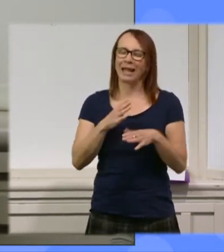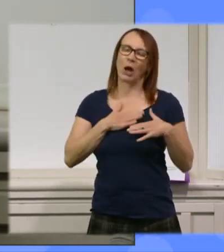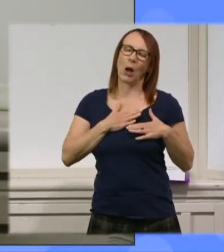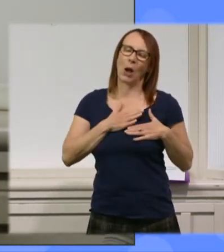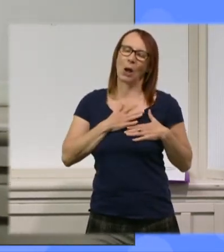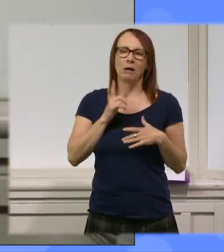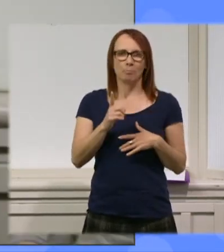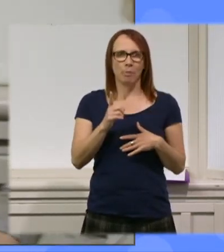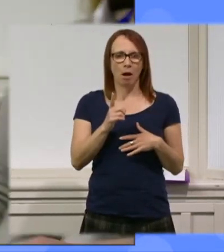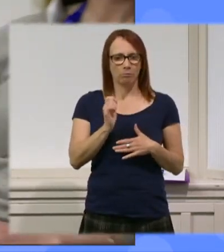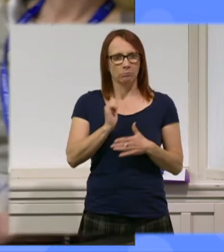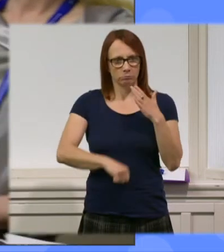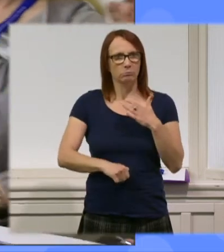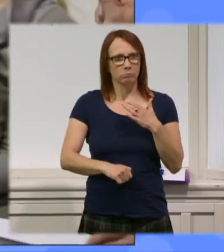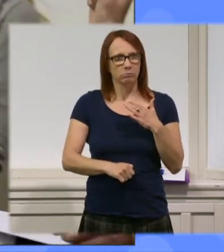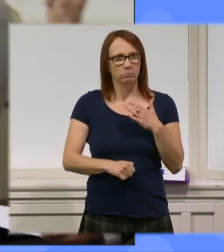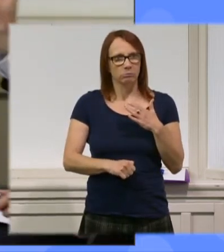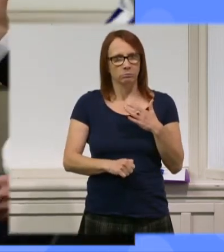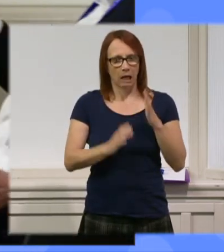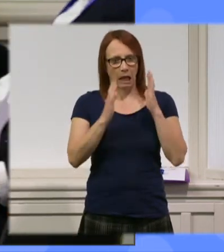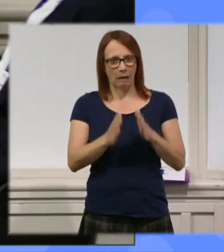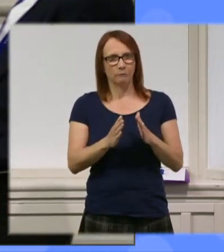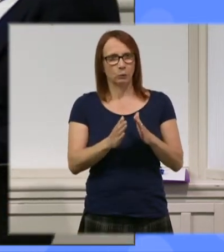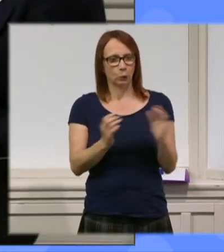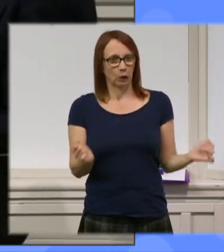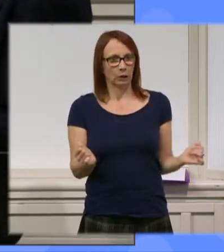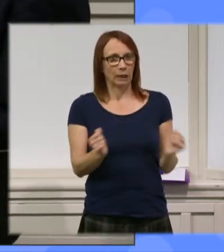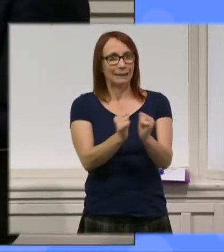robust approaches to where there are disagreement that we're looking to to